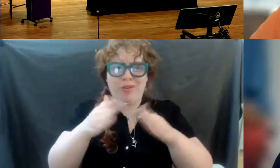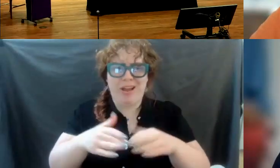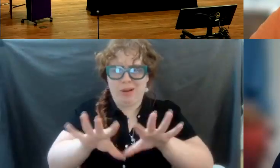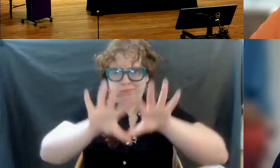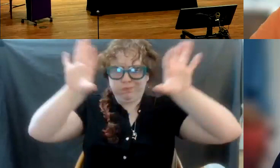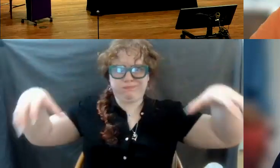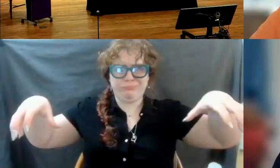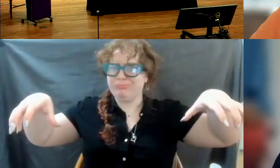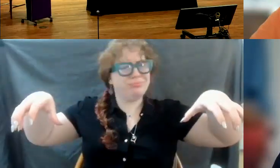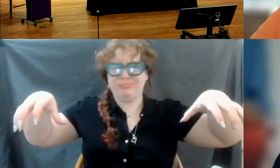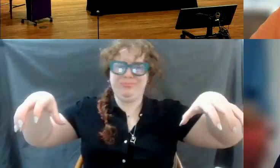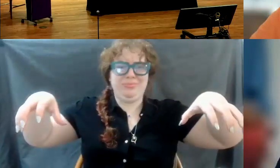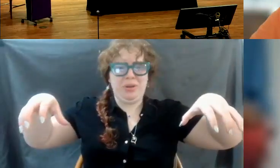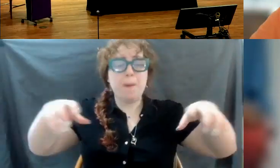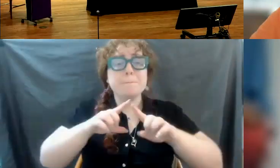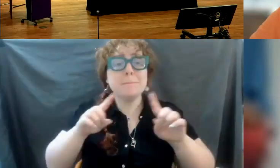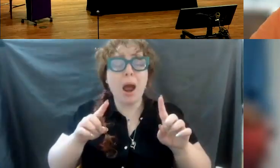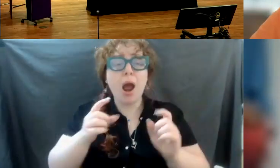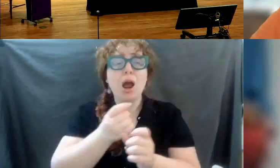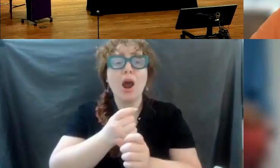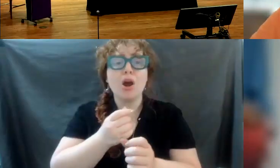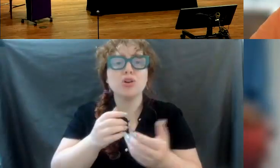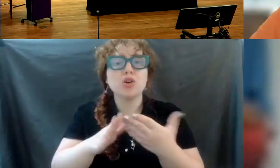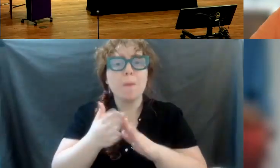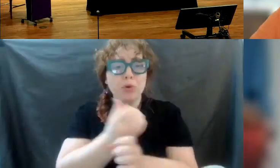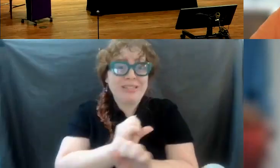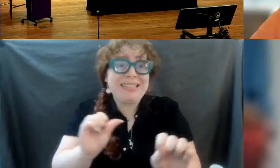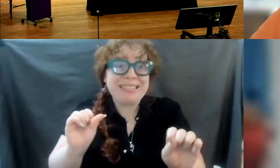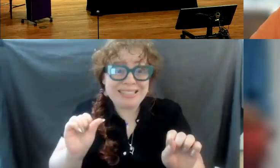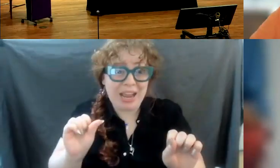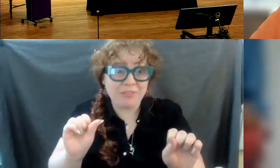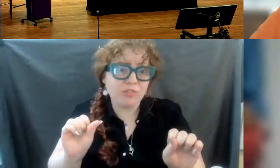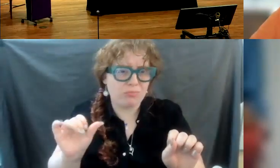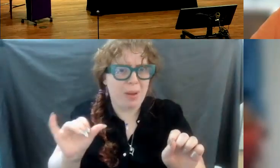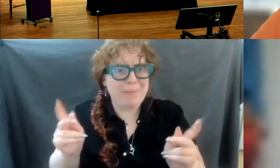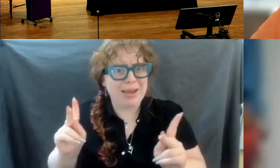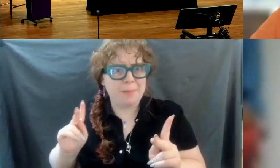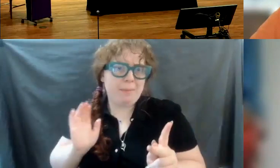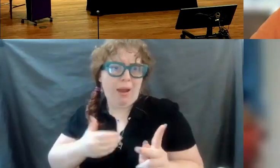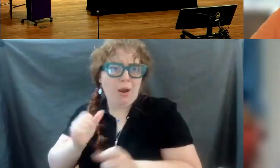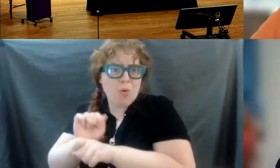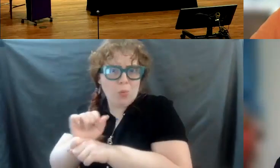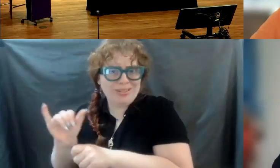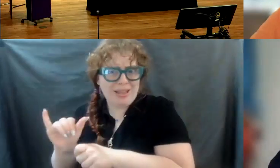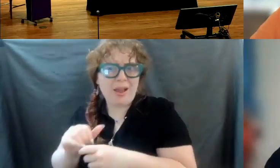as some people in the movement call it, it includes all of us, those of us that have been harmed, those of us that may have caused harm.